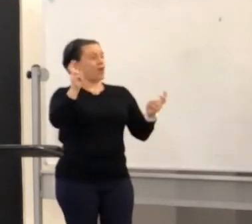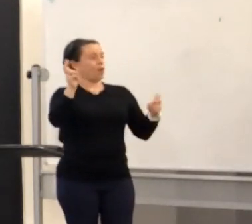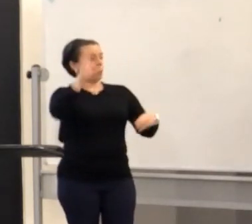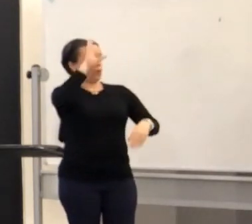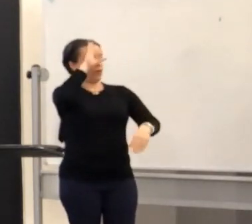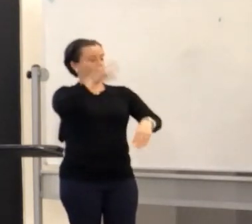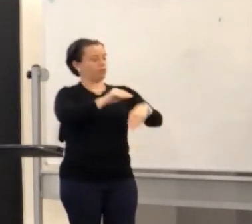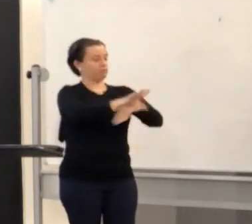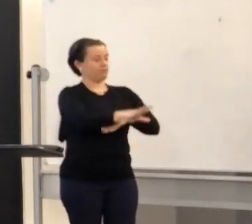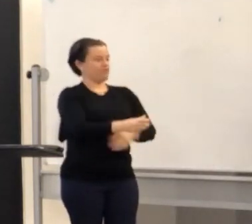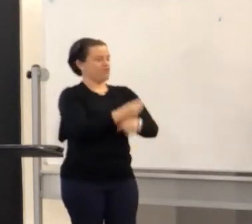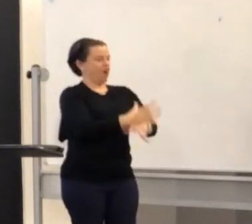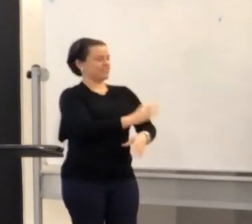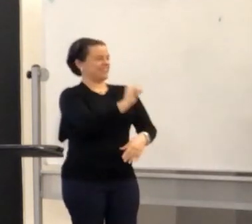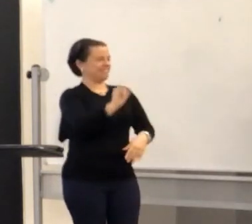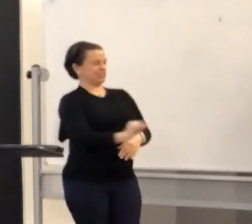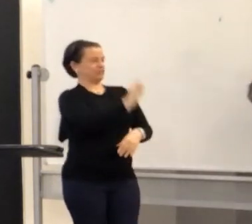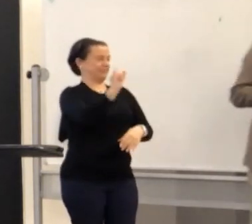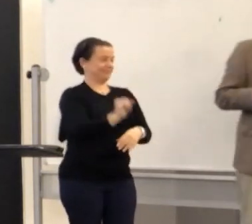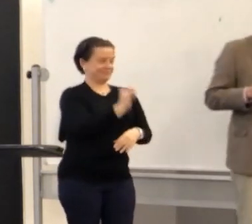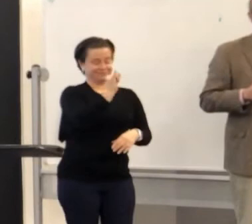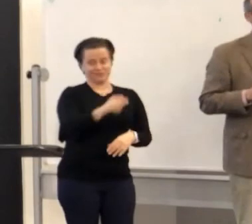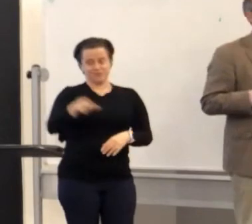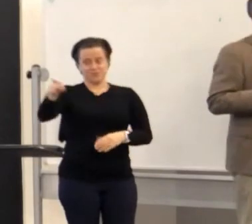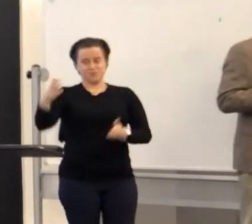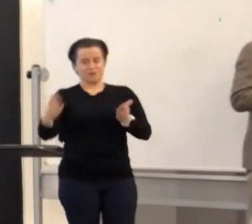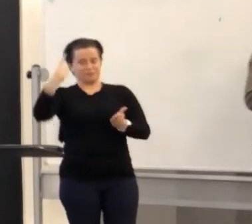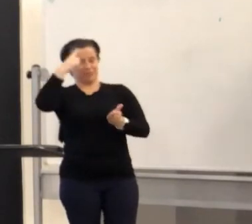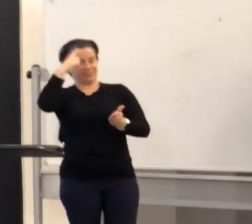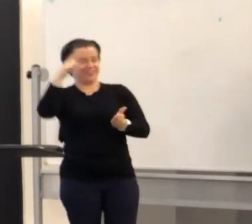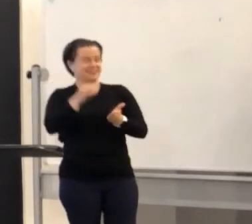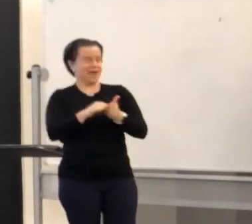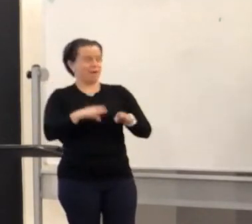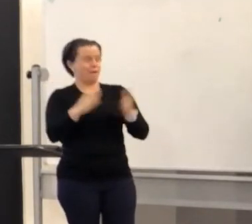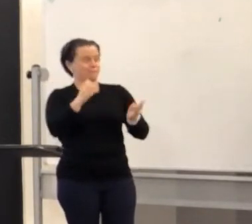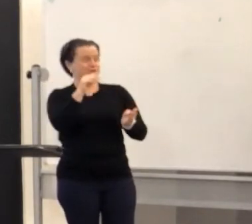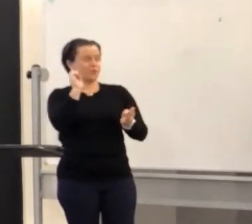You may just call it free will but from the perspective